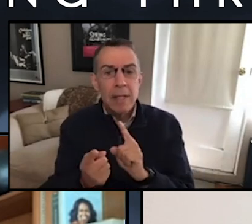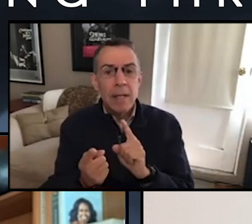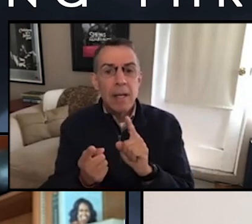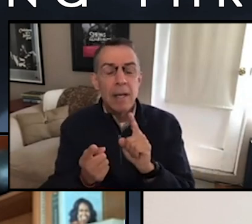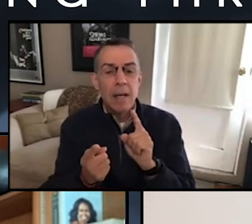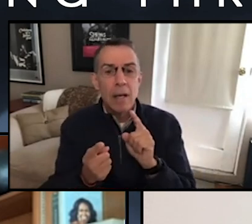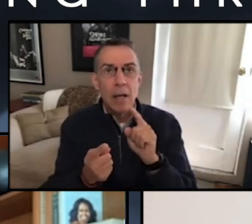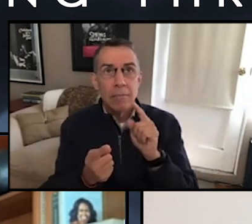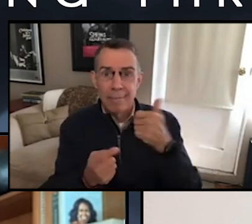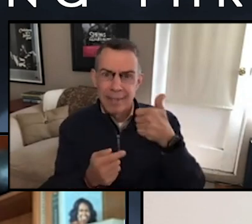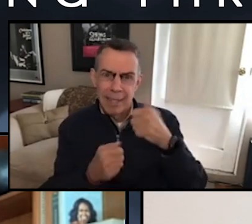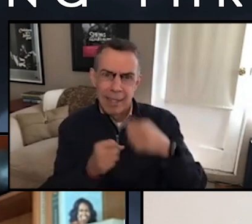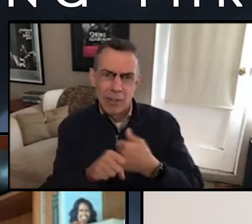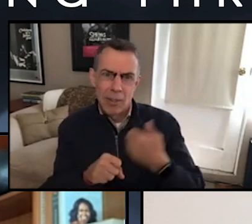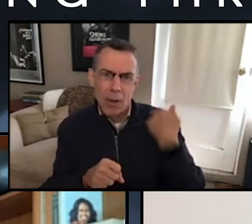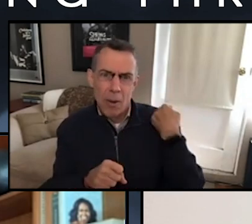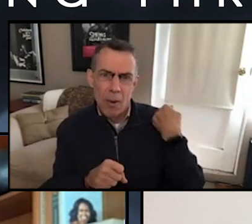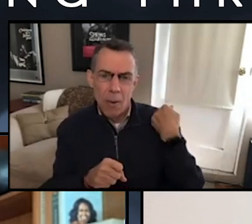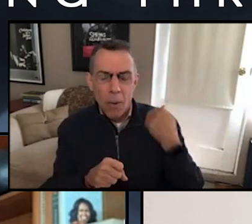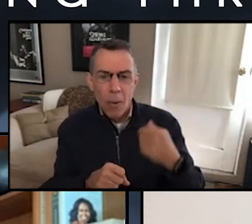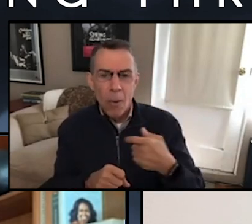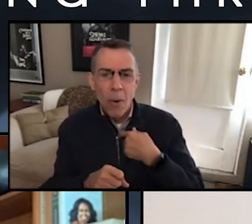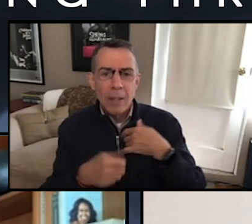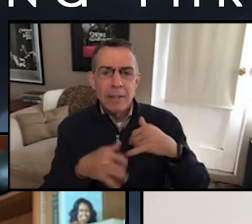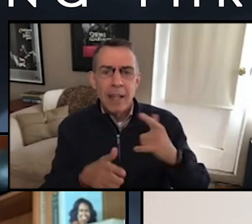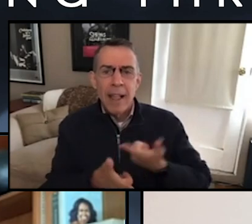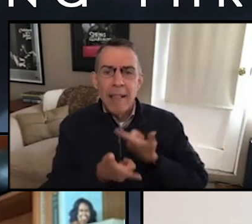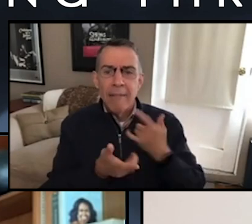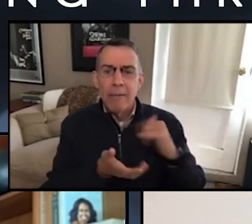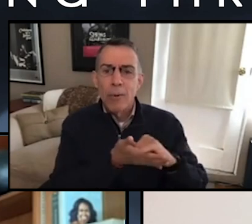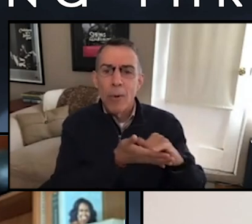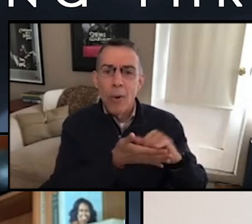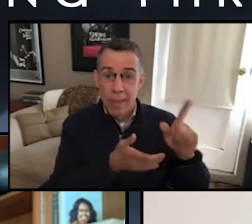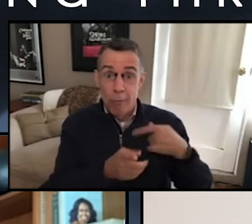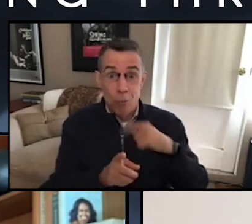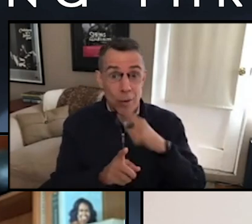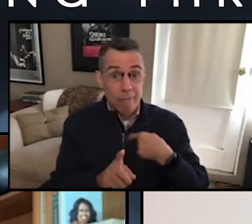years ago, when I was still living in New York City, where I'm from. Similar